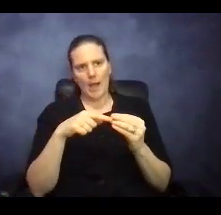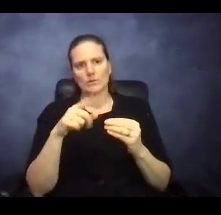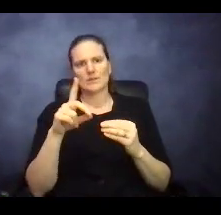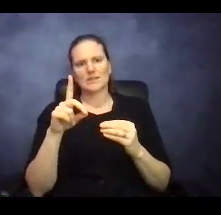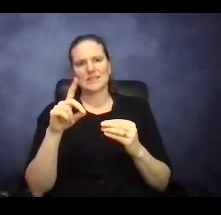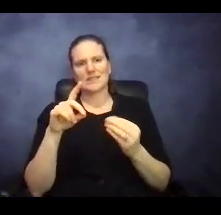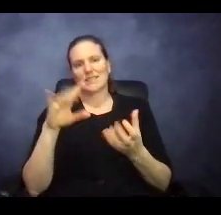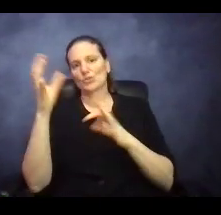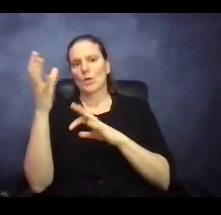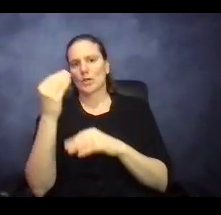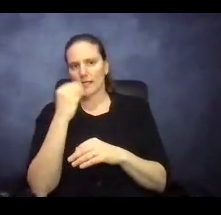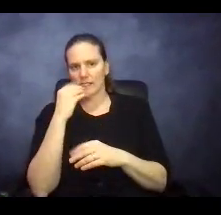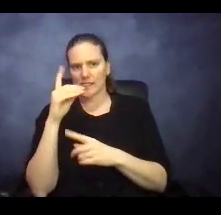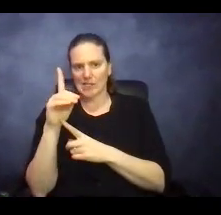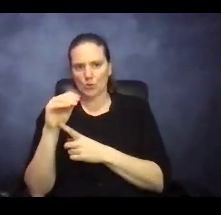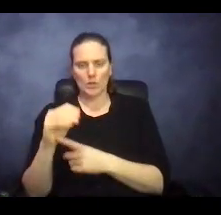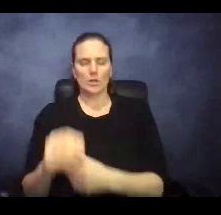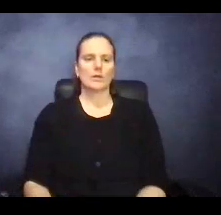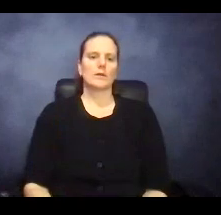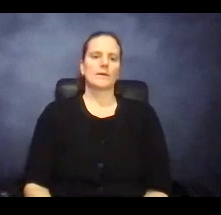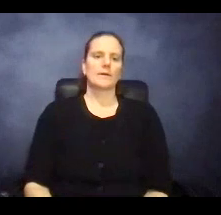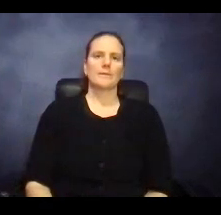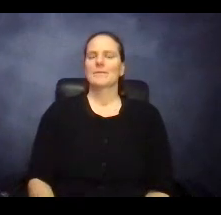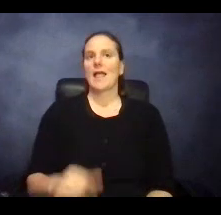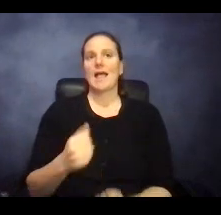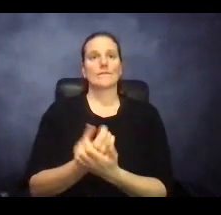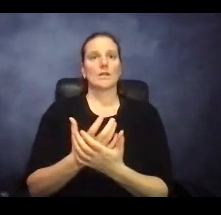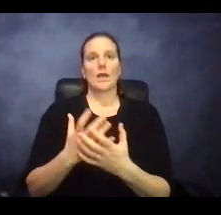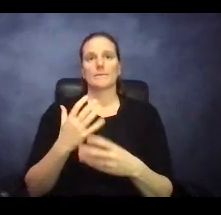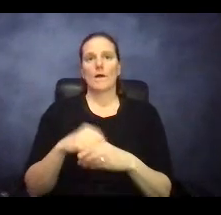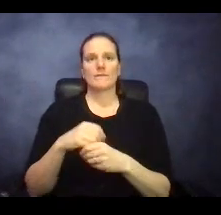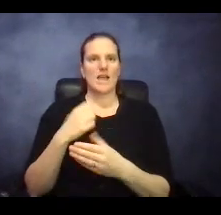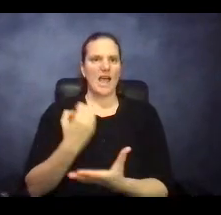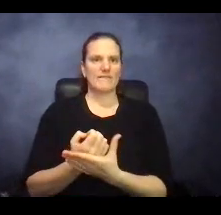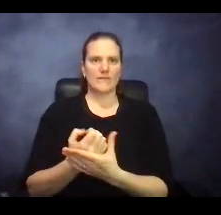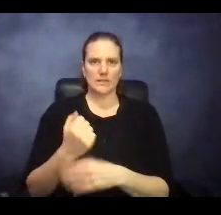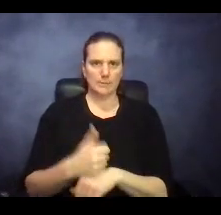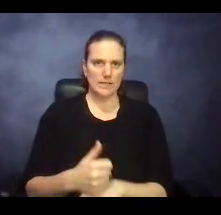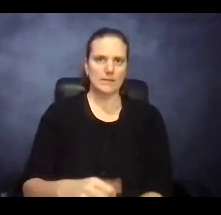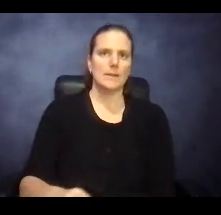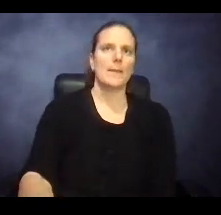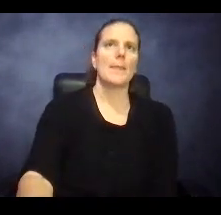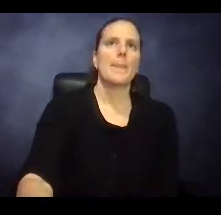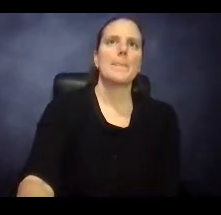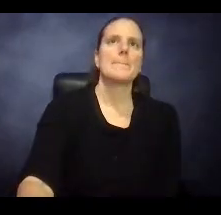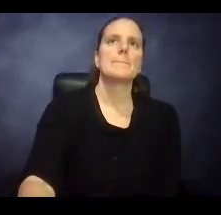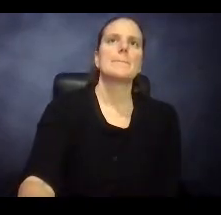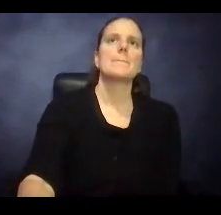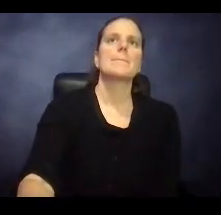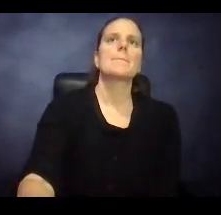First of all, every, everything that I do is evidence-based. So I'm trained in the, the functional medicine model.